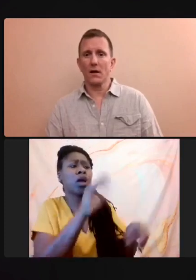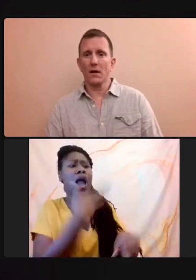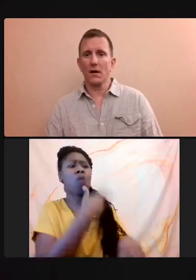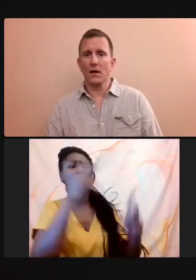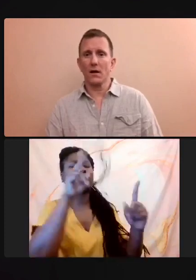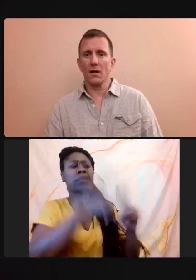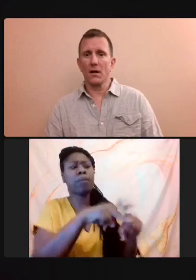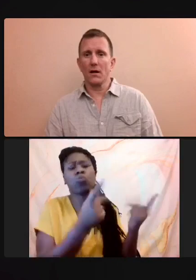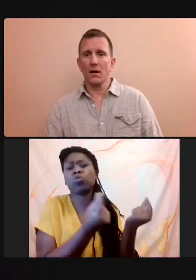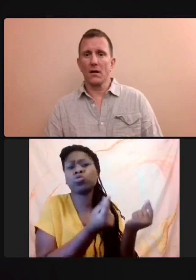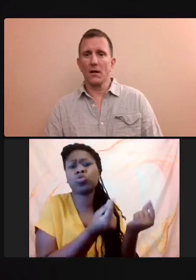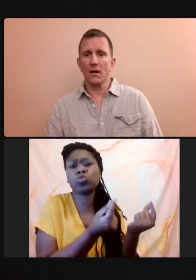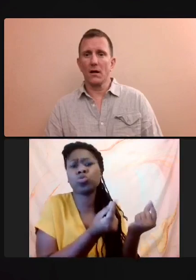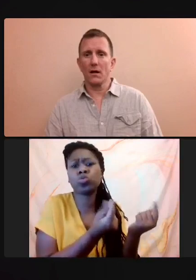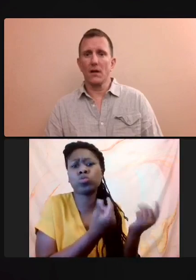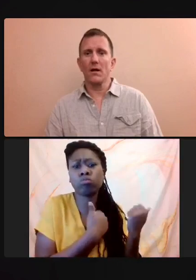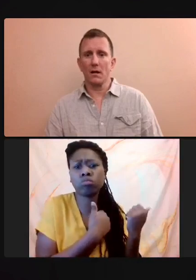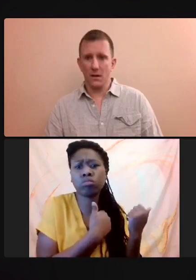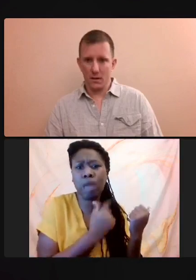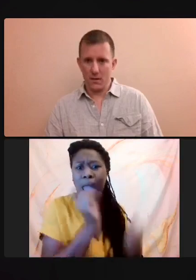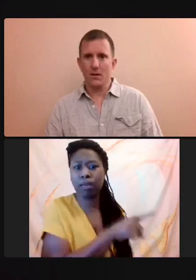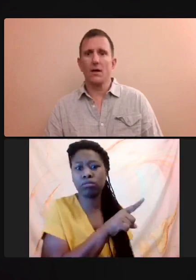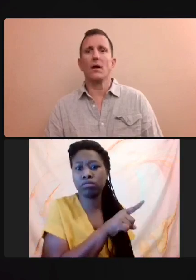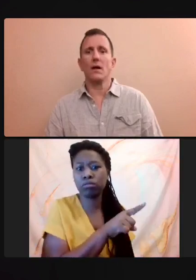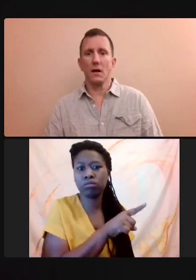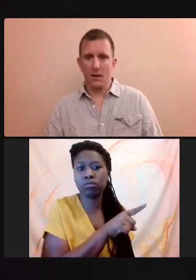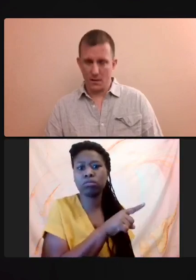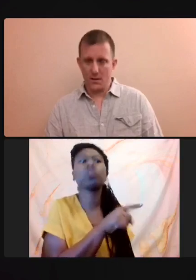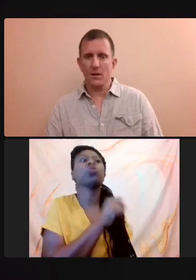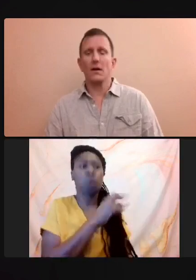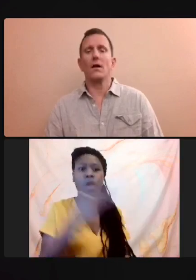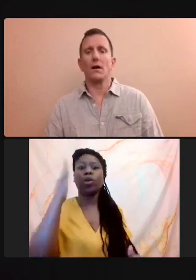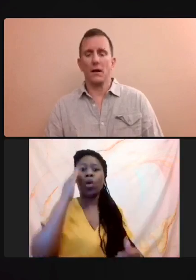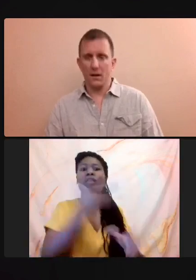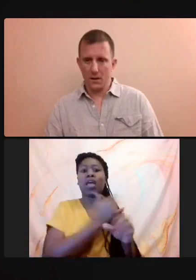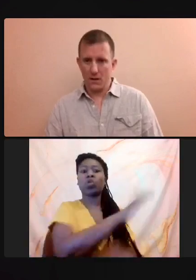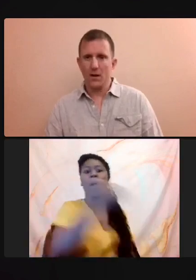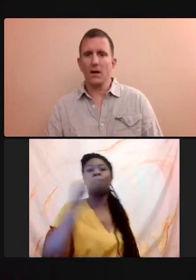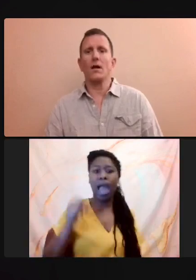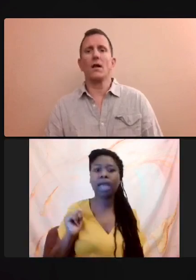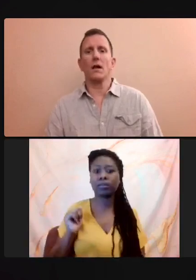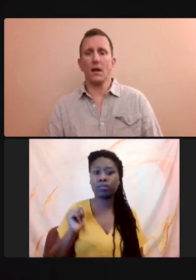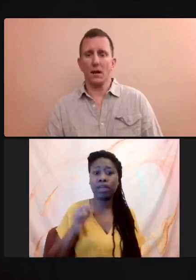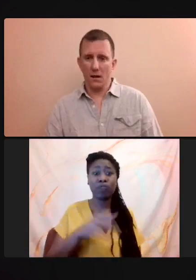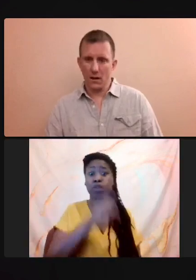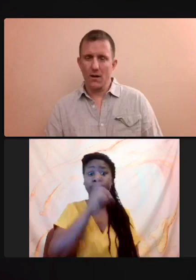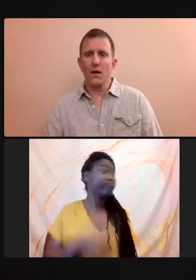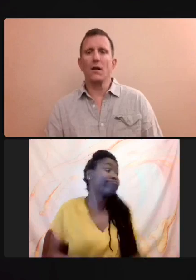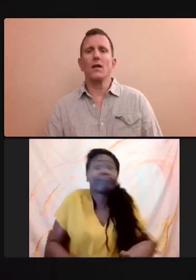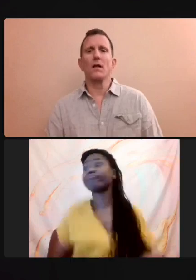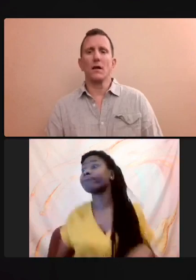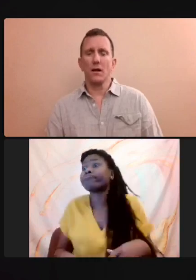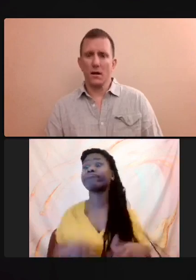the community of black interpreters having to educate them. And so I really have to say that oftentimes,